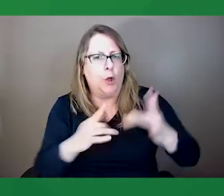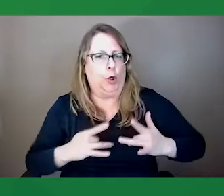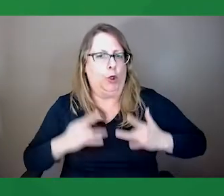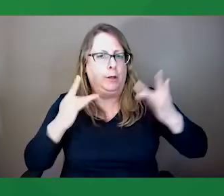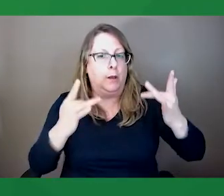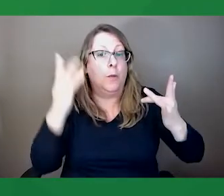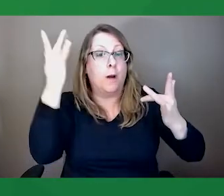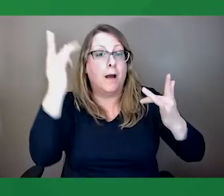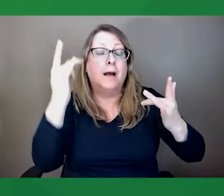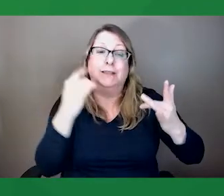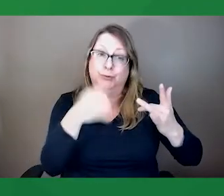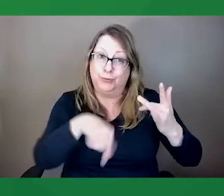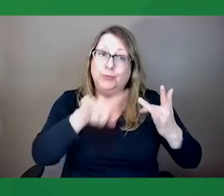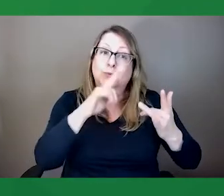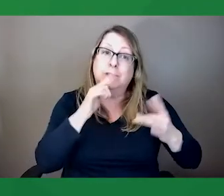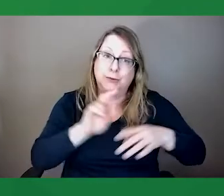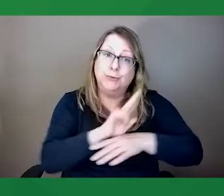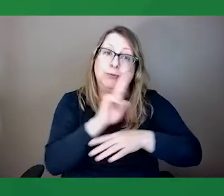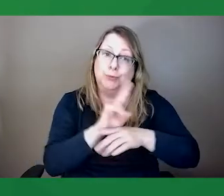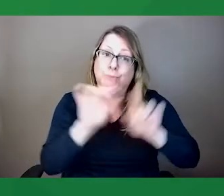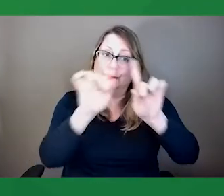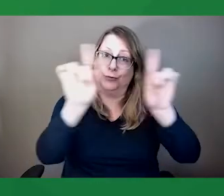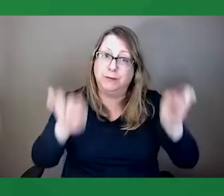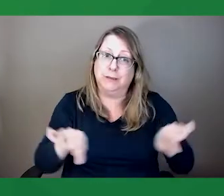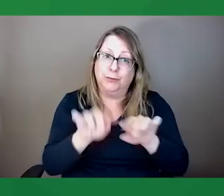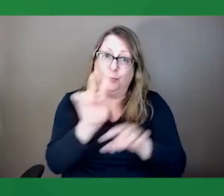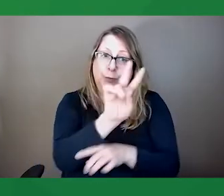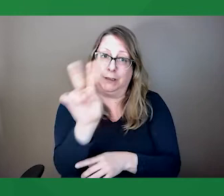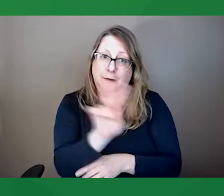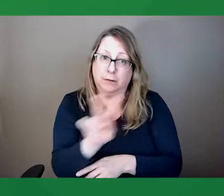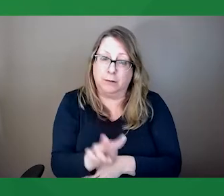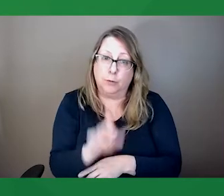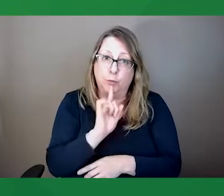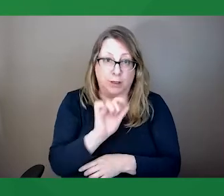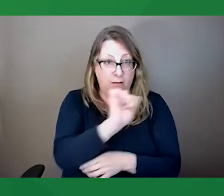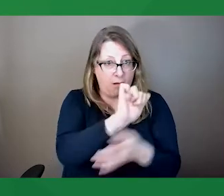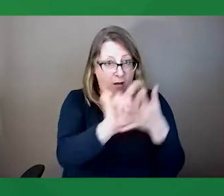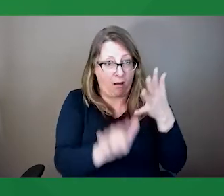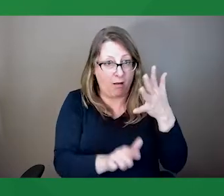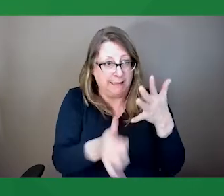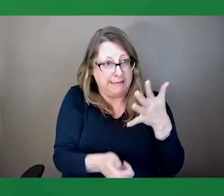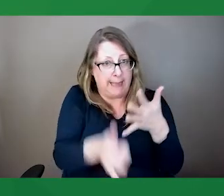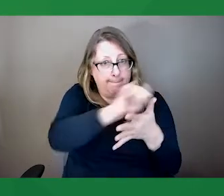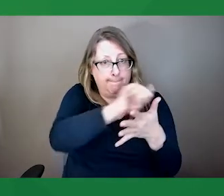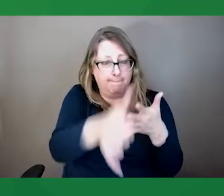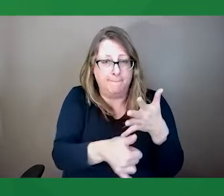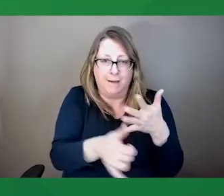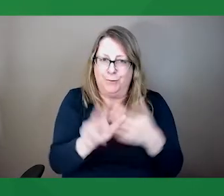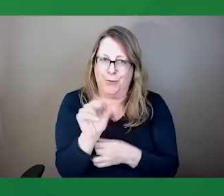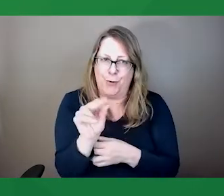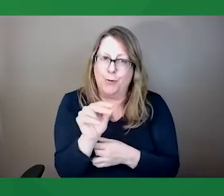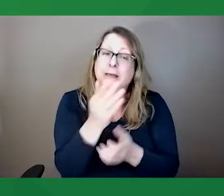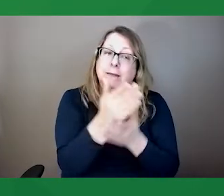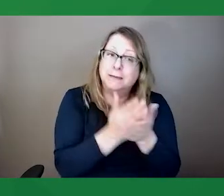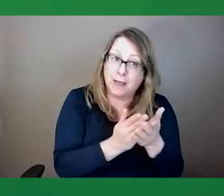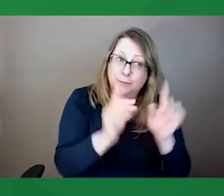because you're going to be using screen readers. Now not all screen readers are alike. You're going to have screen readers for people who are blind